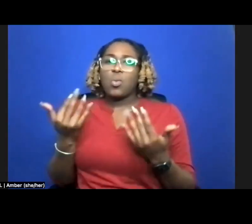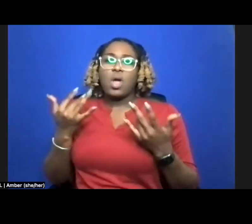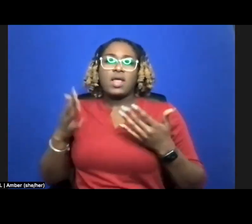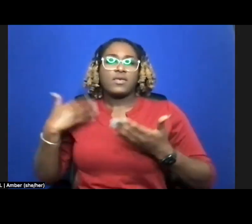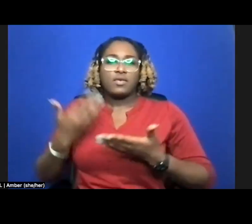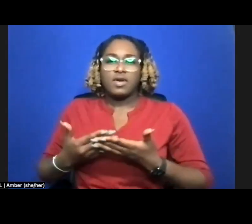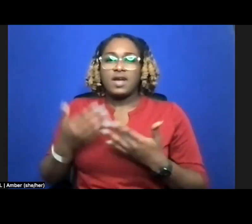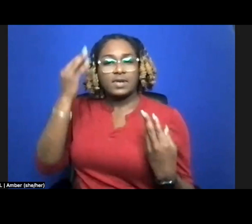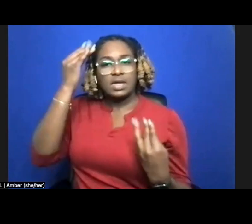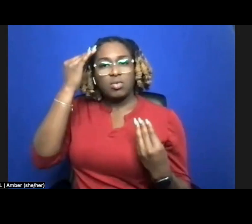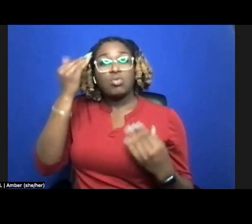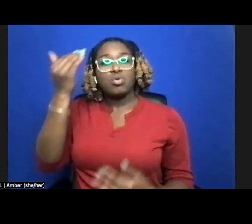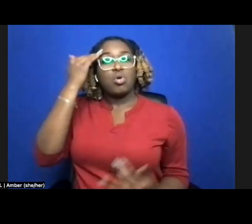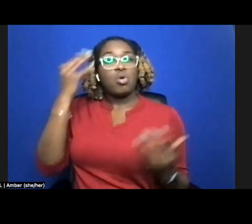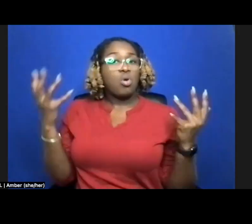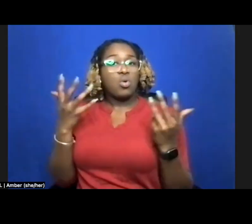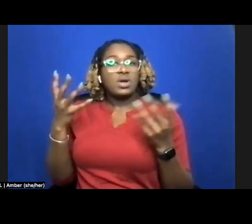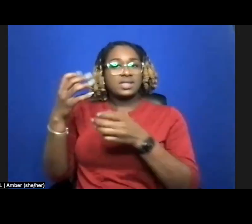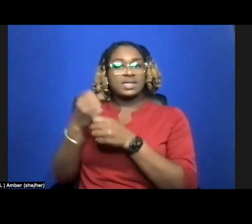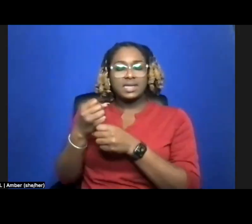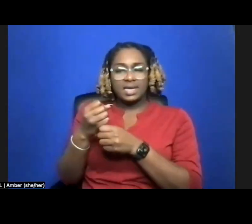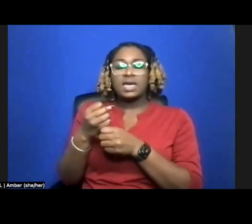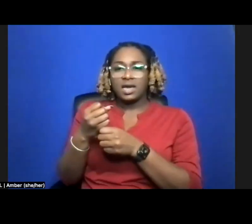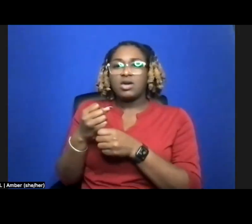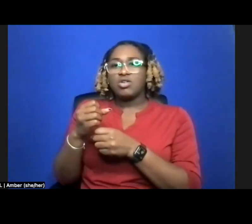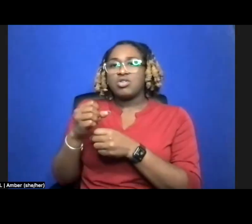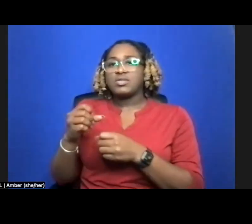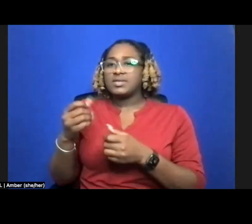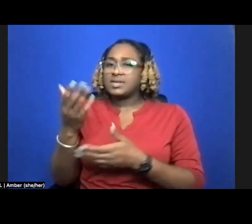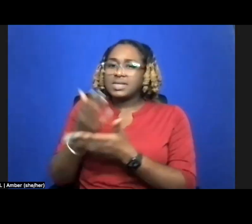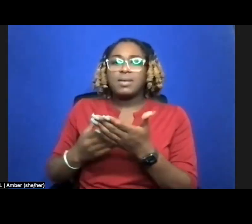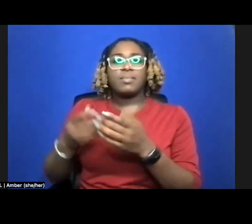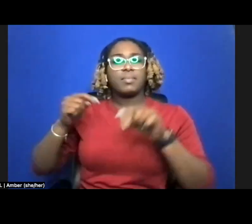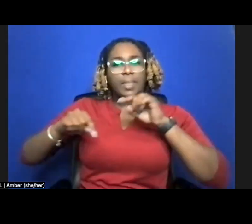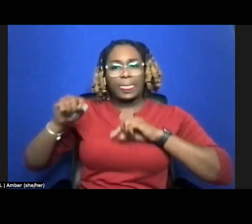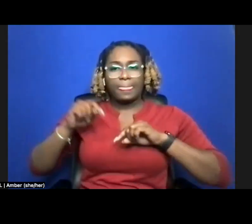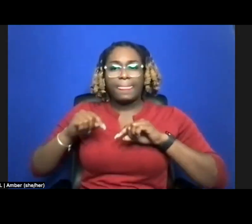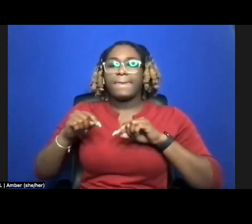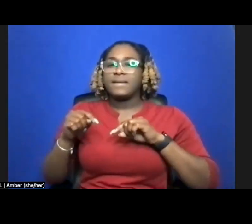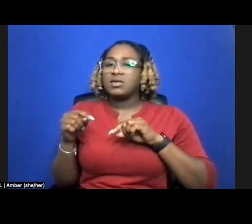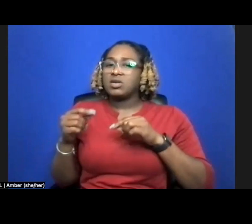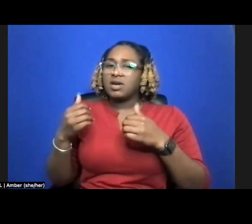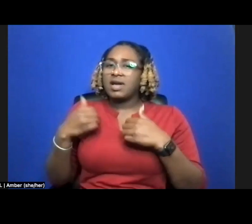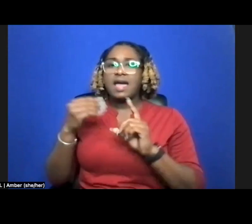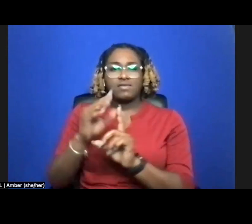what it is to seek refuge in retrograde, the tender shadows of your own casting, of your own